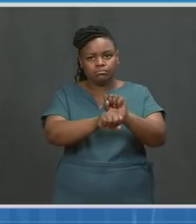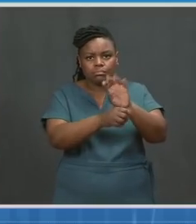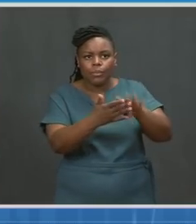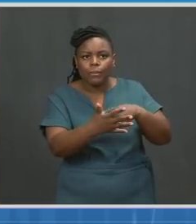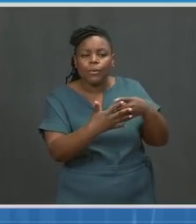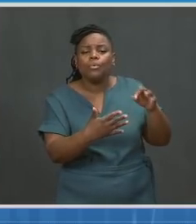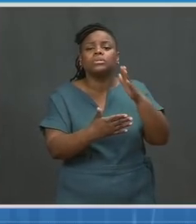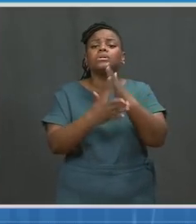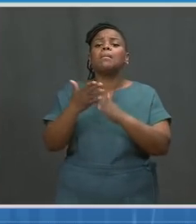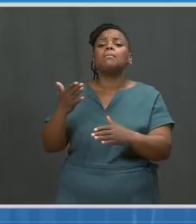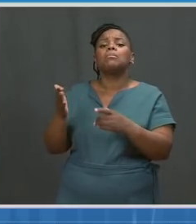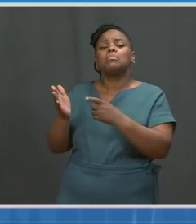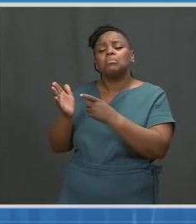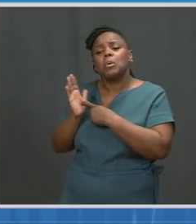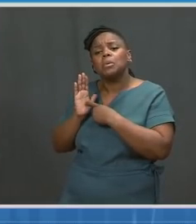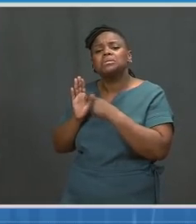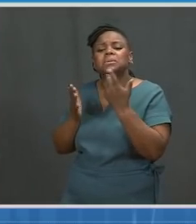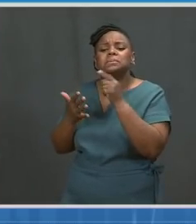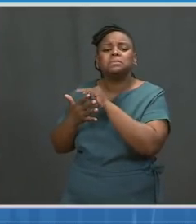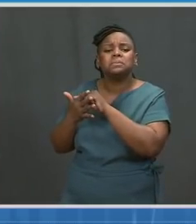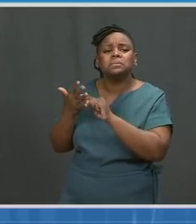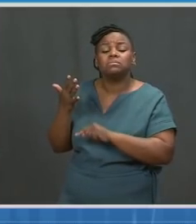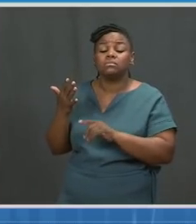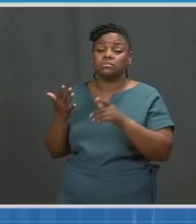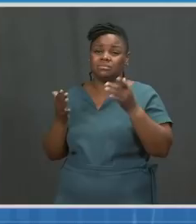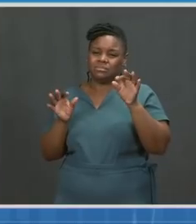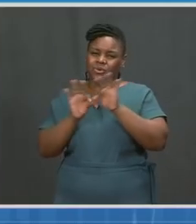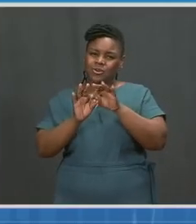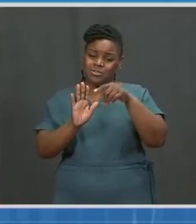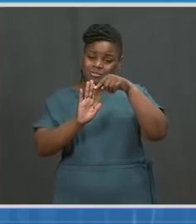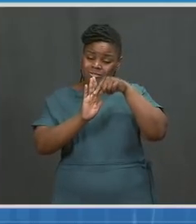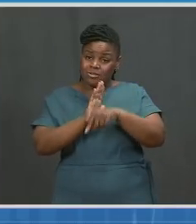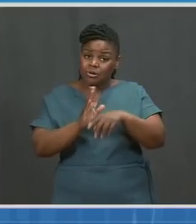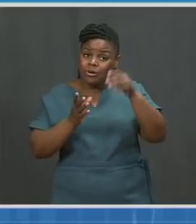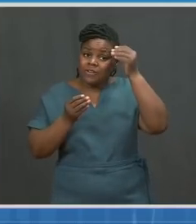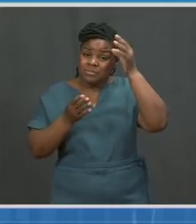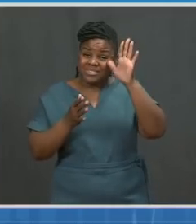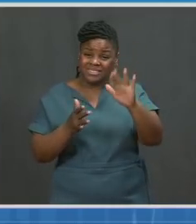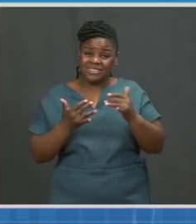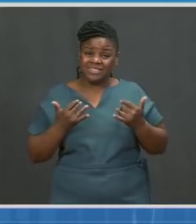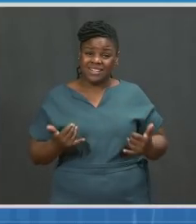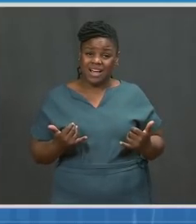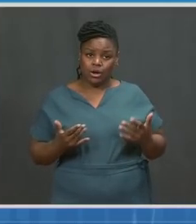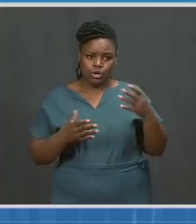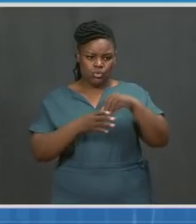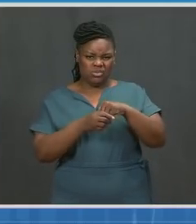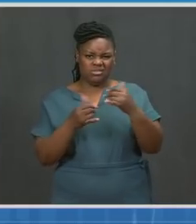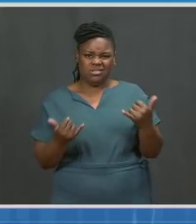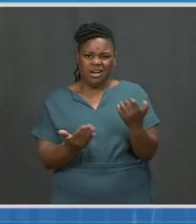To see more details about what we released today, including the evidence and science behind these recommendations,